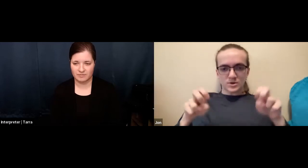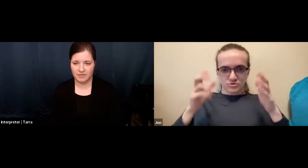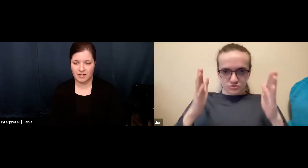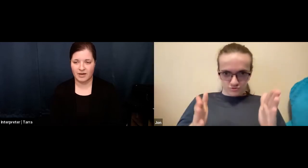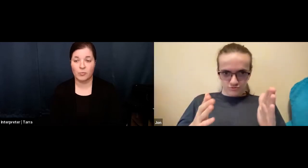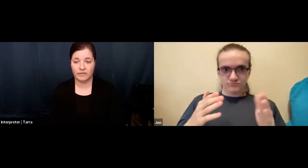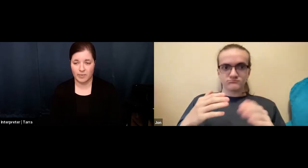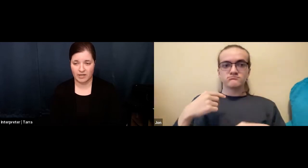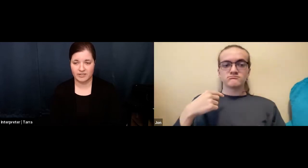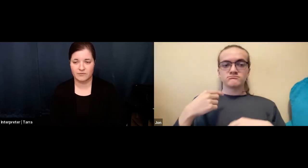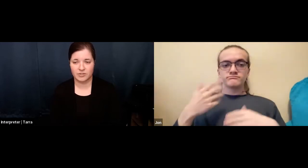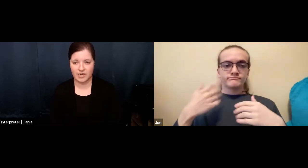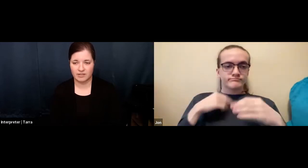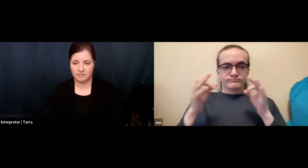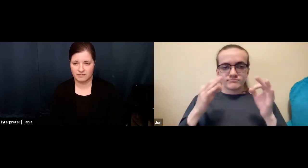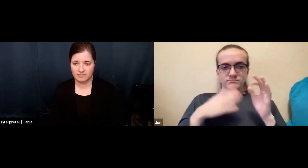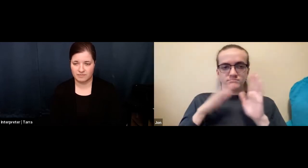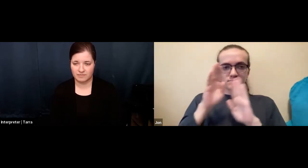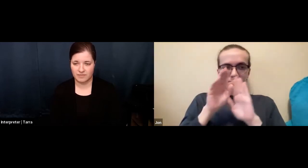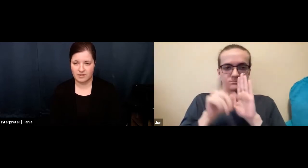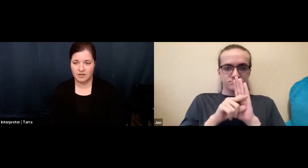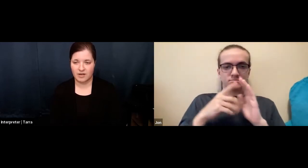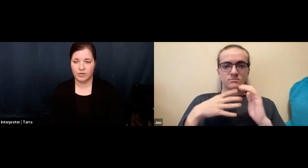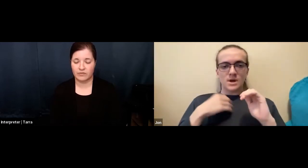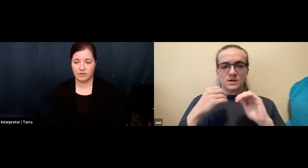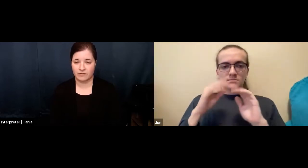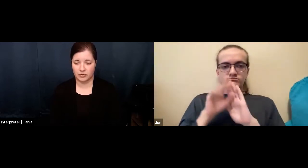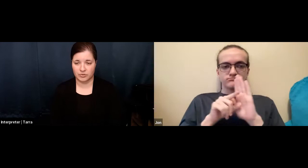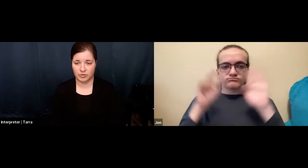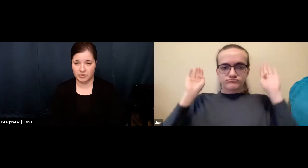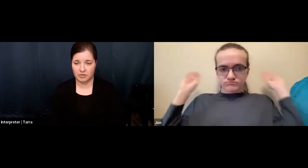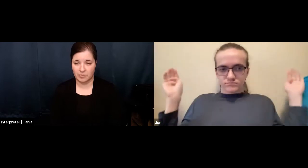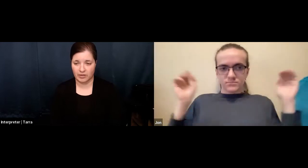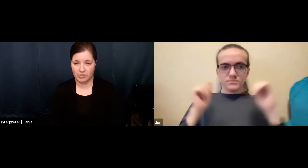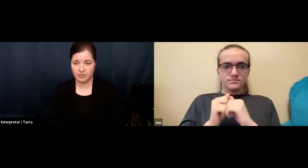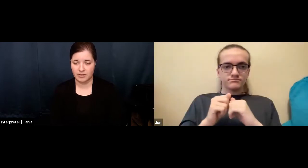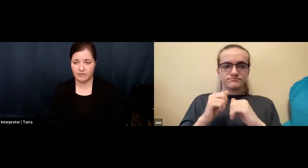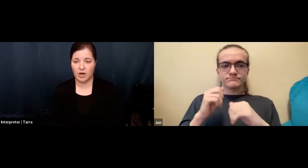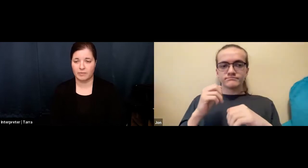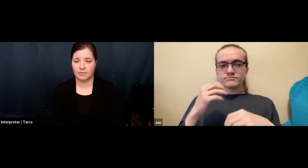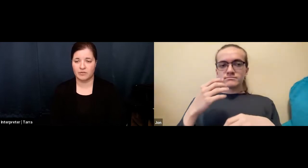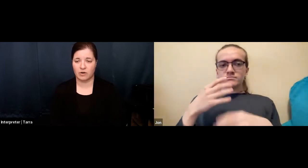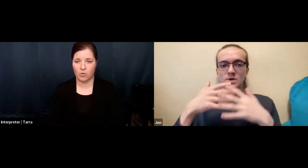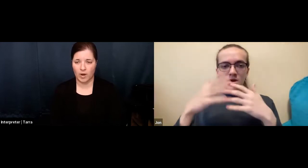Jon: Good evening, everybody. My name is Jon. I'm one of the panelists for tonight.